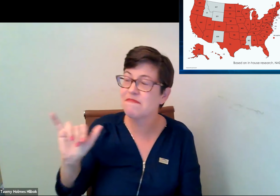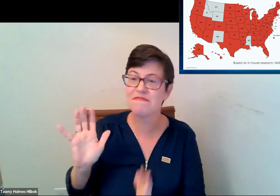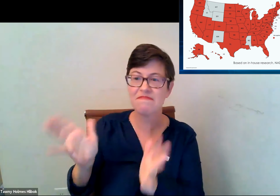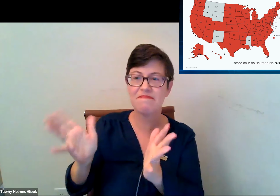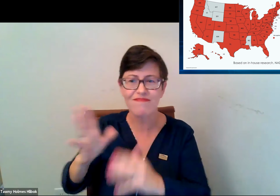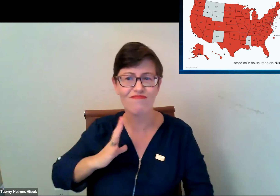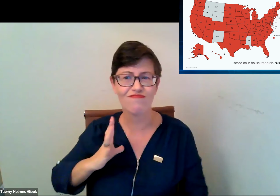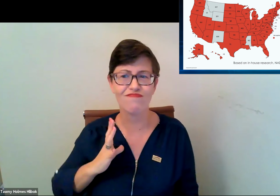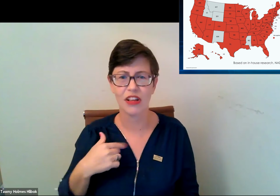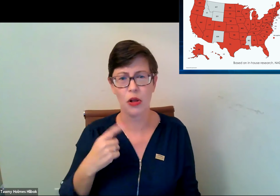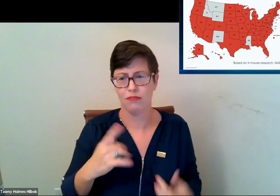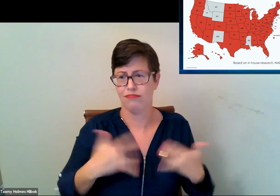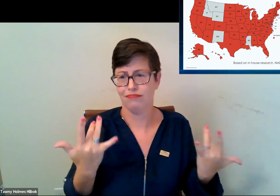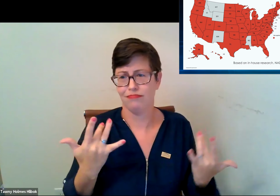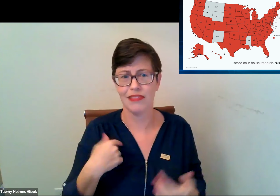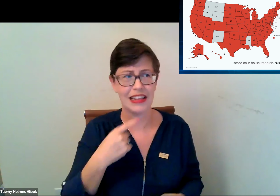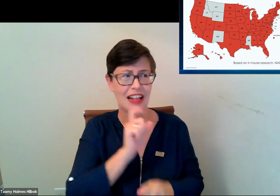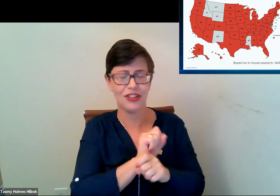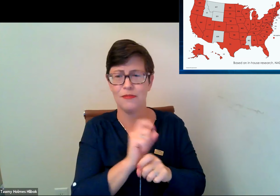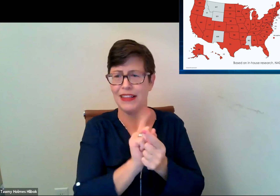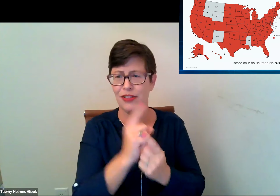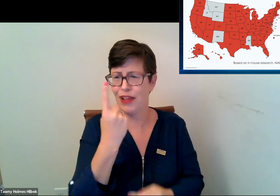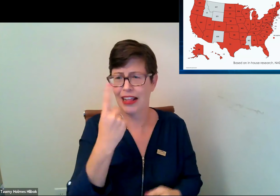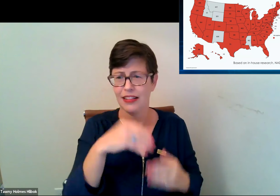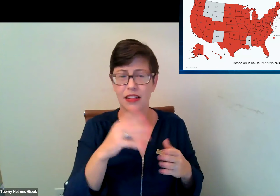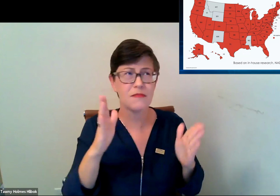teacher for the Deaf sometimes they don't have any context in our world, but that's okay.